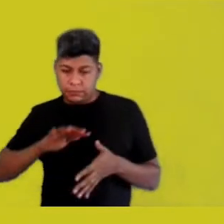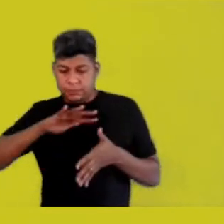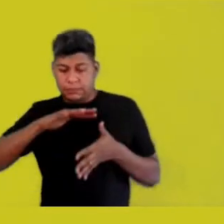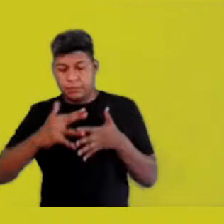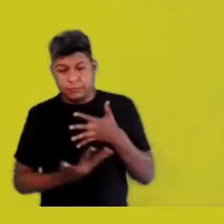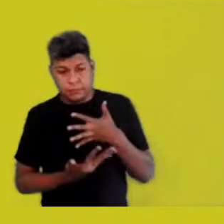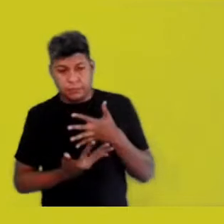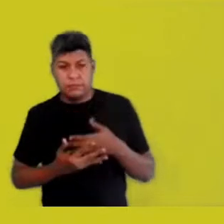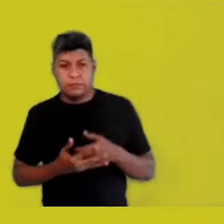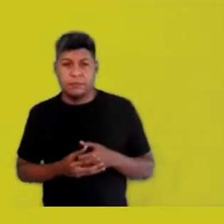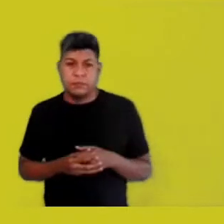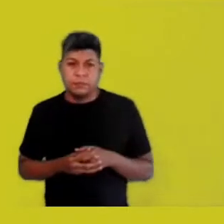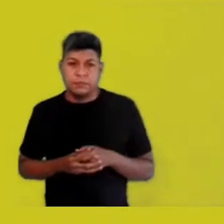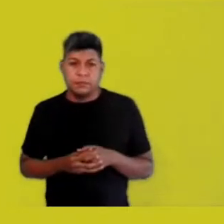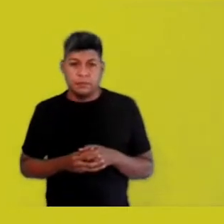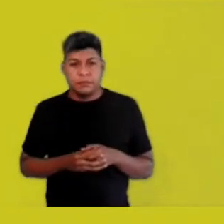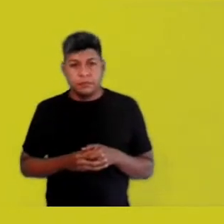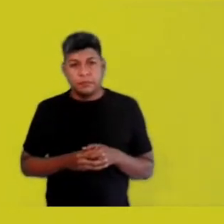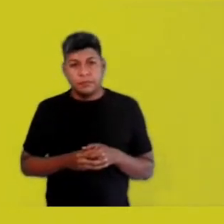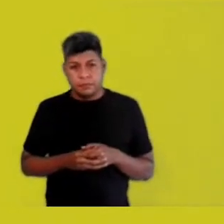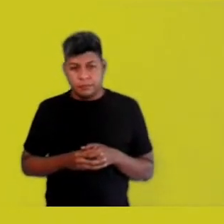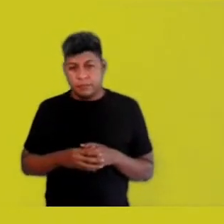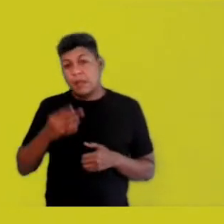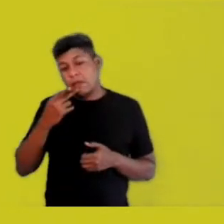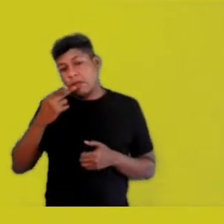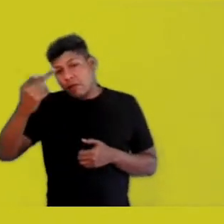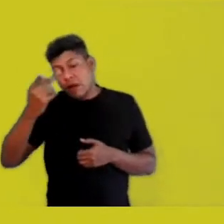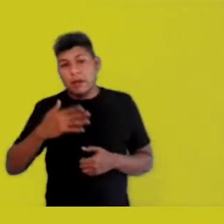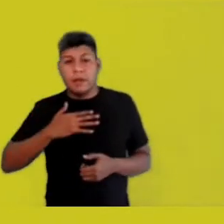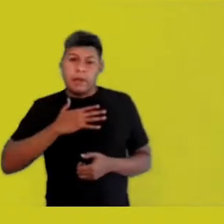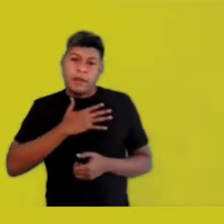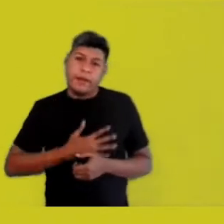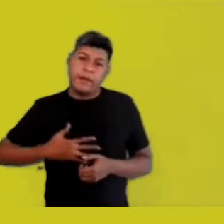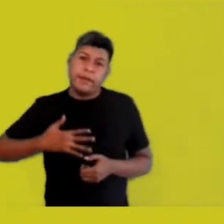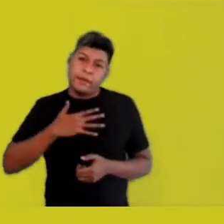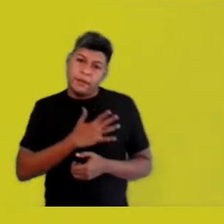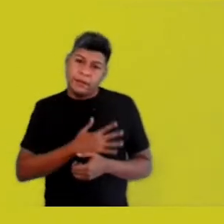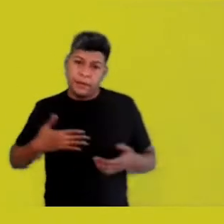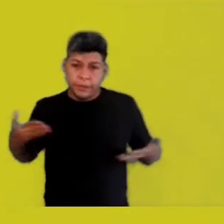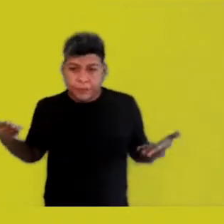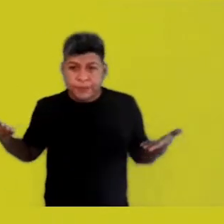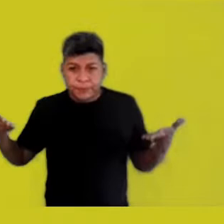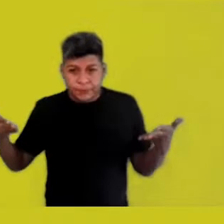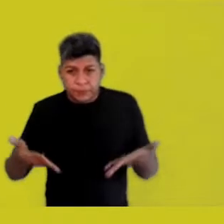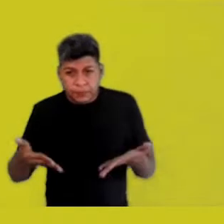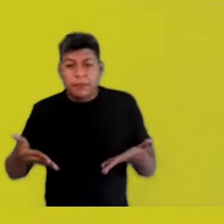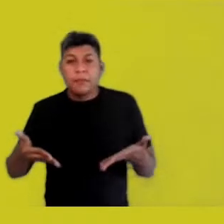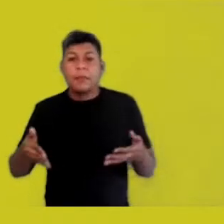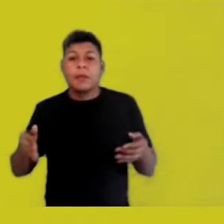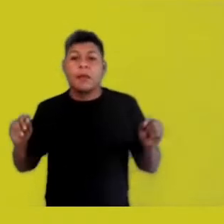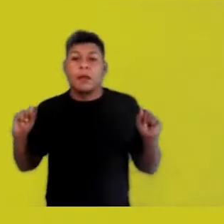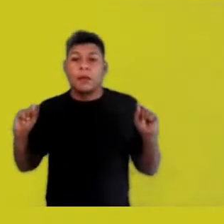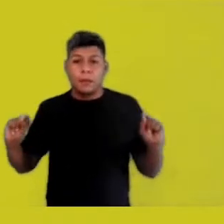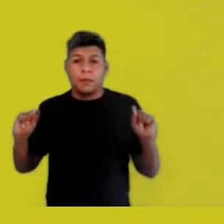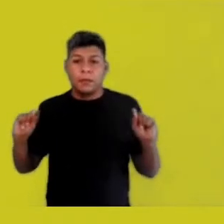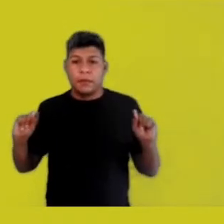and talk about my immense joy to be here with Pedro,